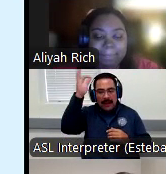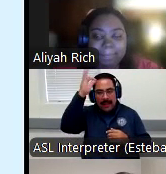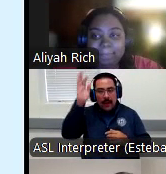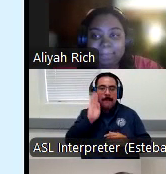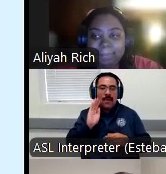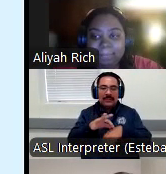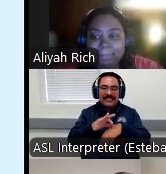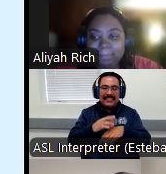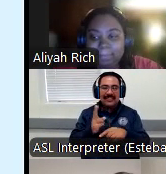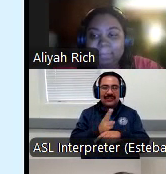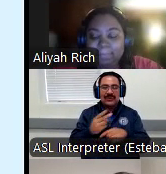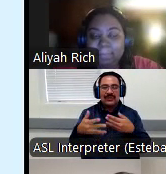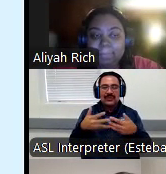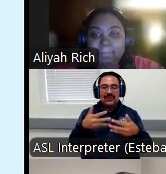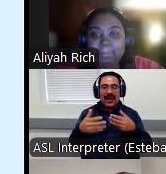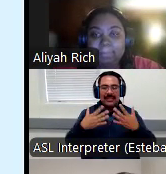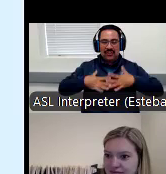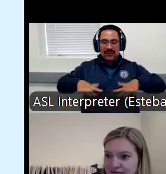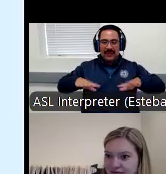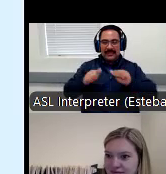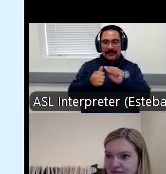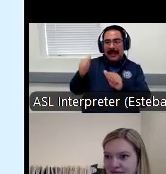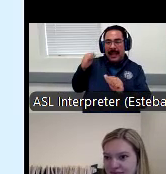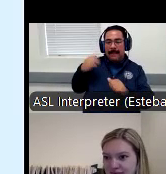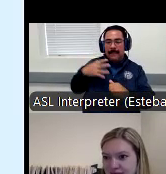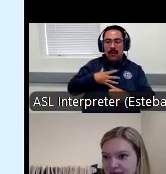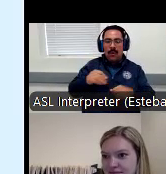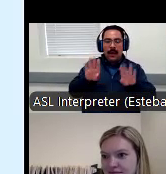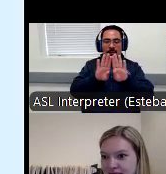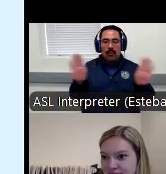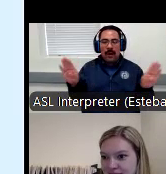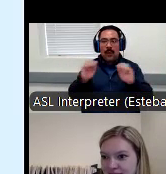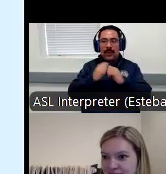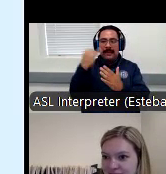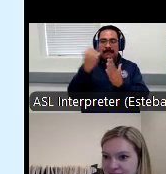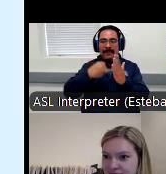gray dress and behind me is a white wall with paintings that I've created.